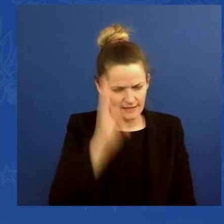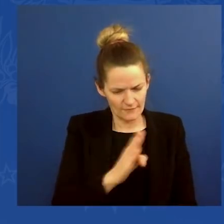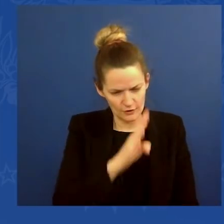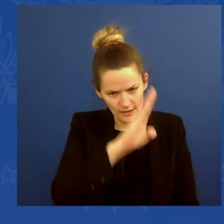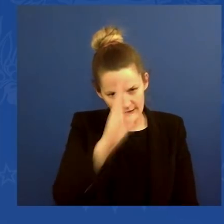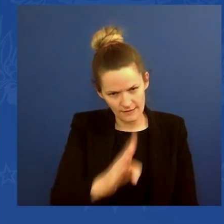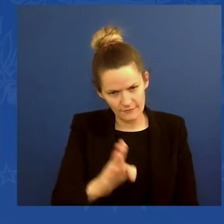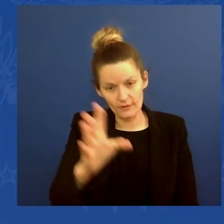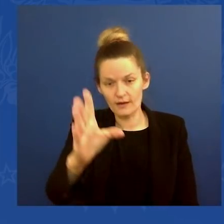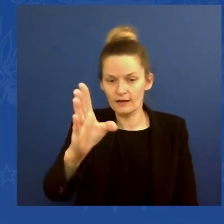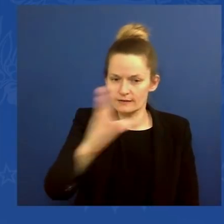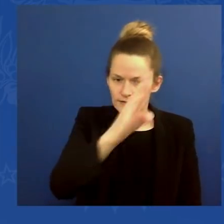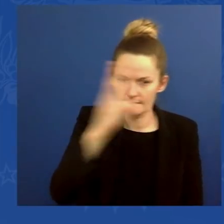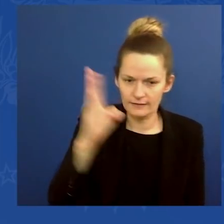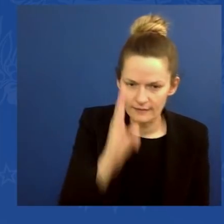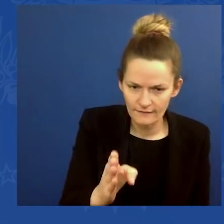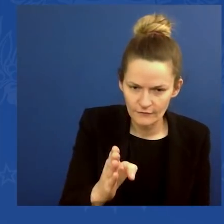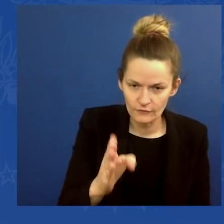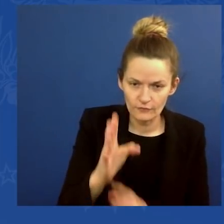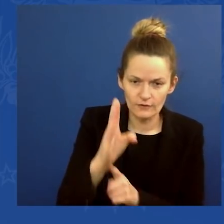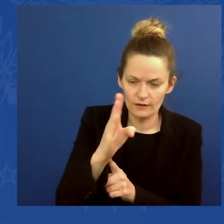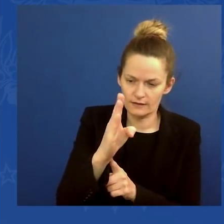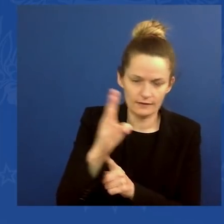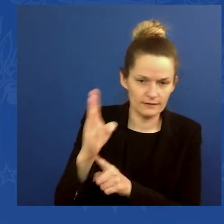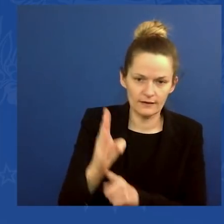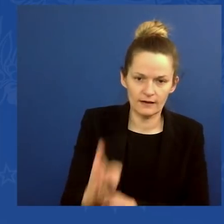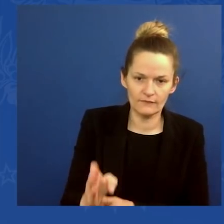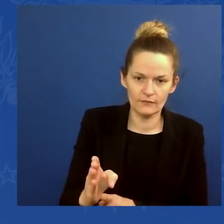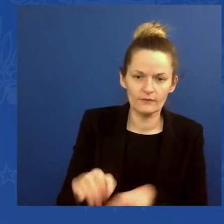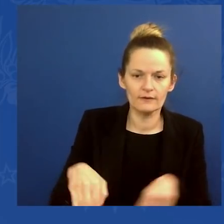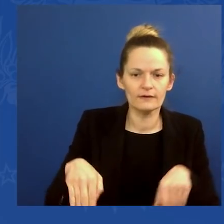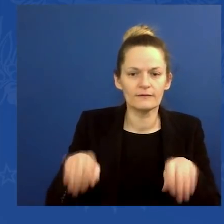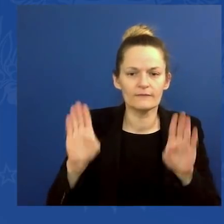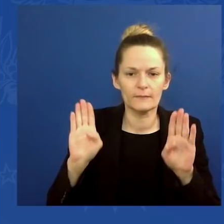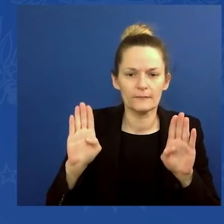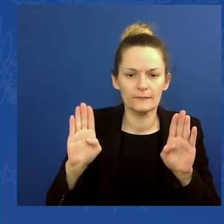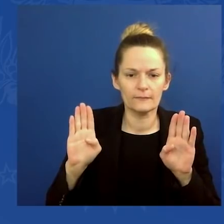Never, ever, ever, ever quit -- not once. They've gotten up.